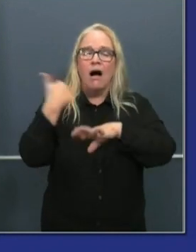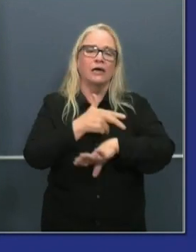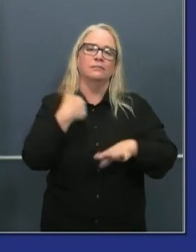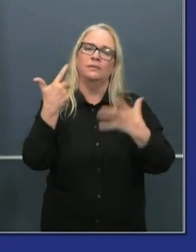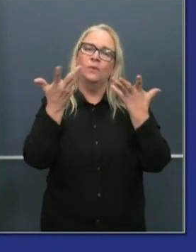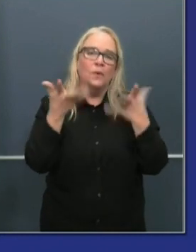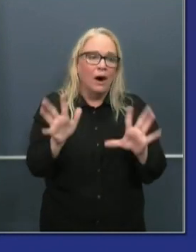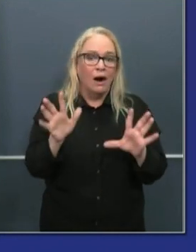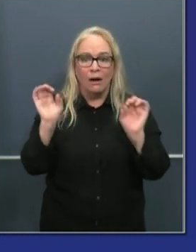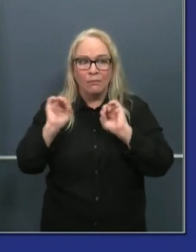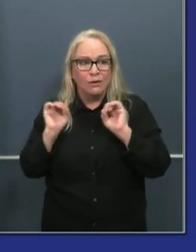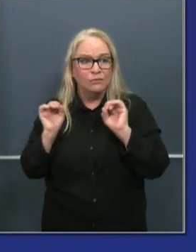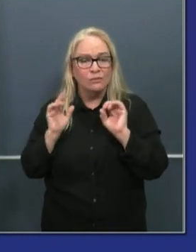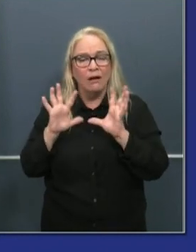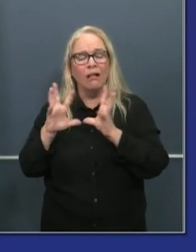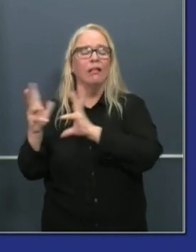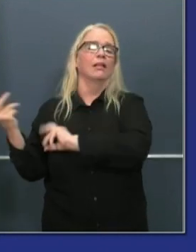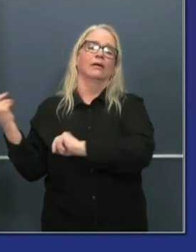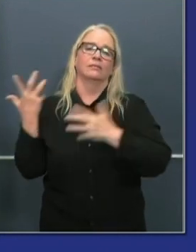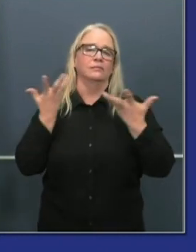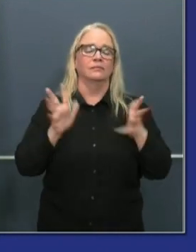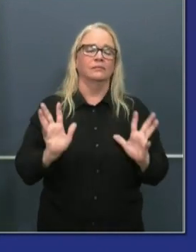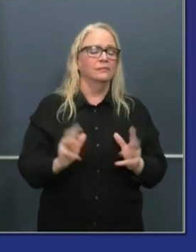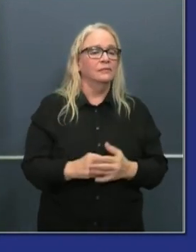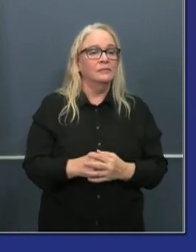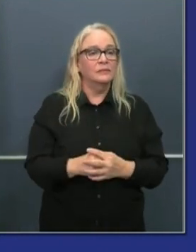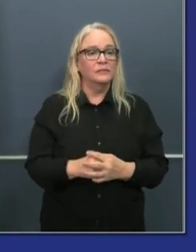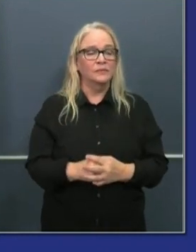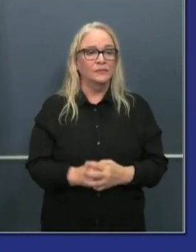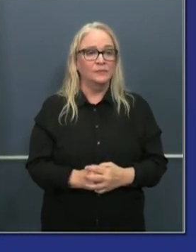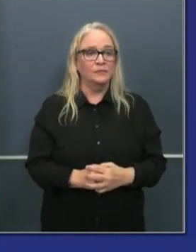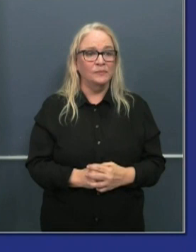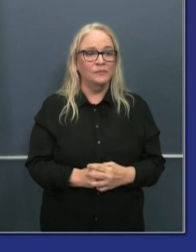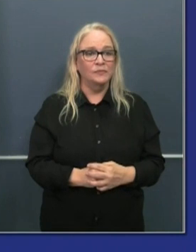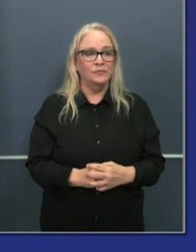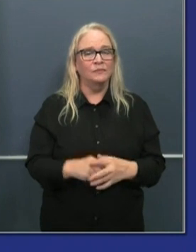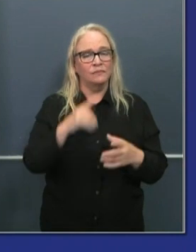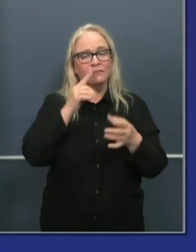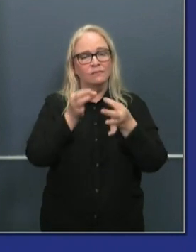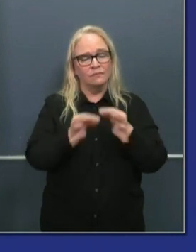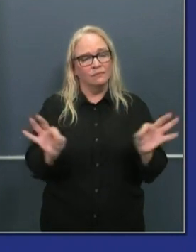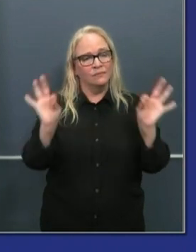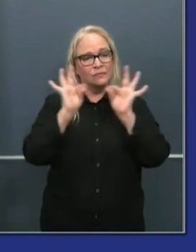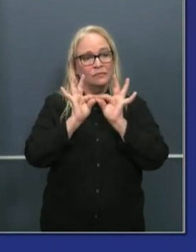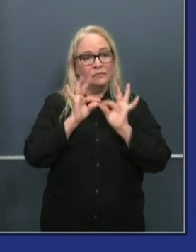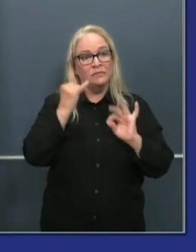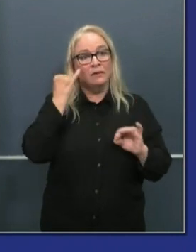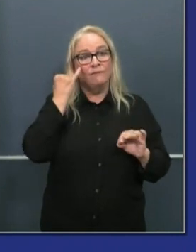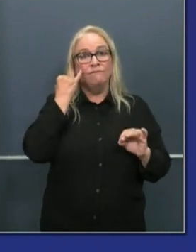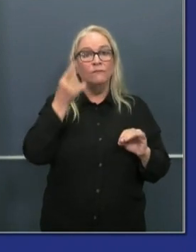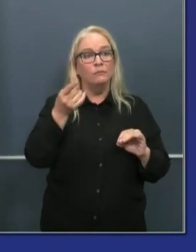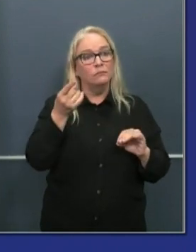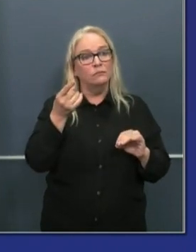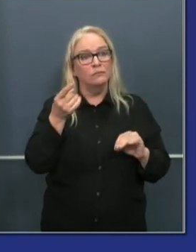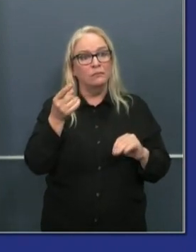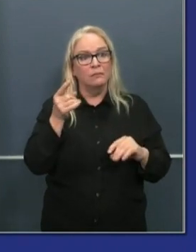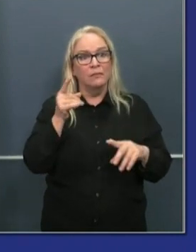BUT TO ALSO PROTECT OTHERS FROM BEHAVIOR WHERE YOU PUT YOURSELF IN A DANGEROUS SITUATION AND END UP IN THE EMERGENCY ROOM